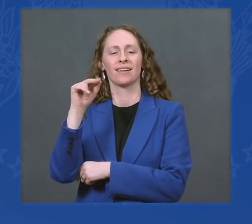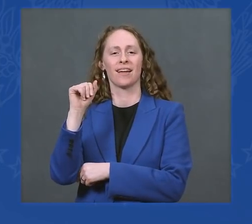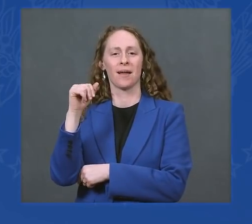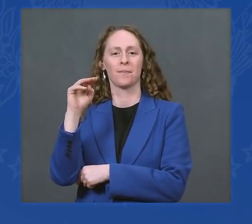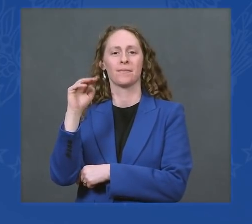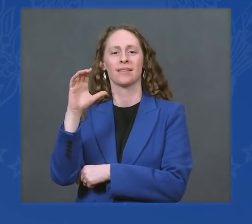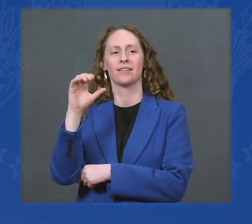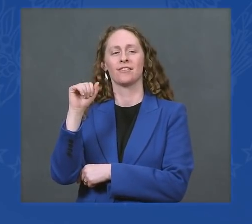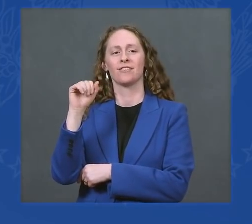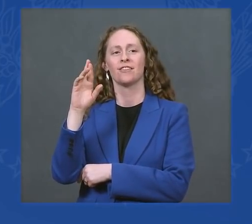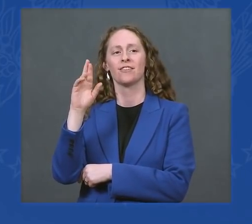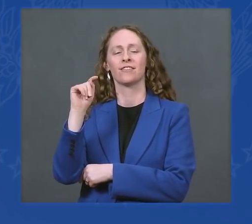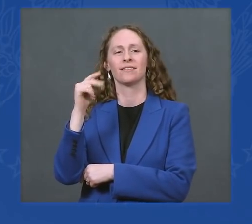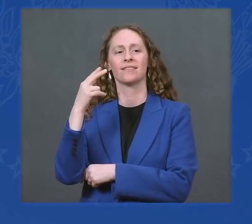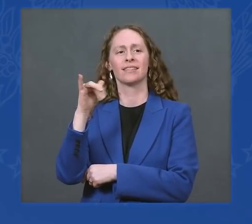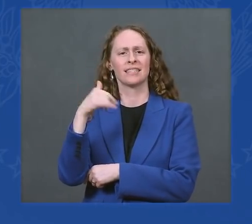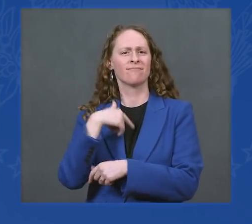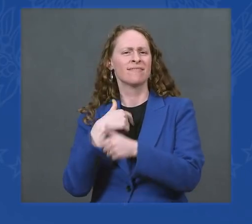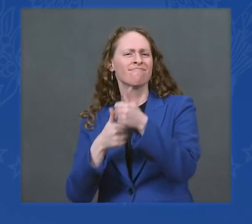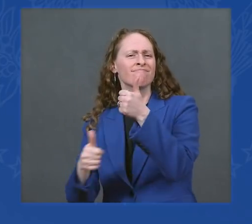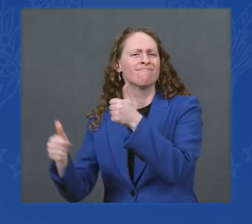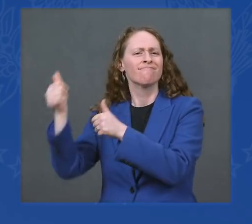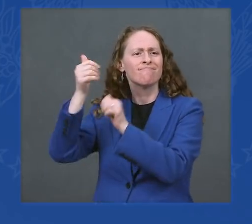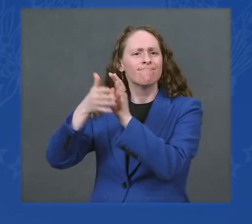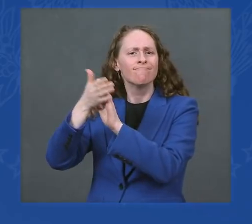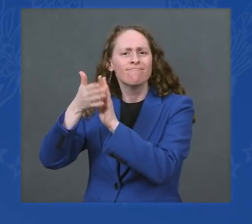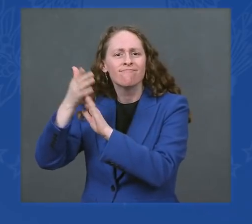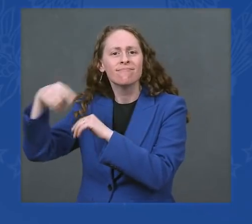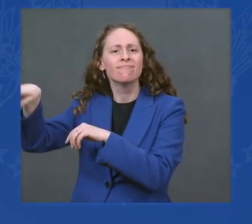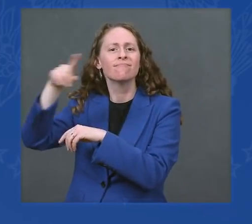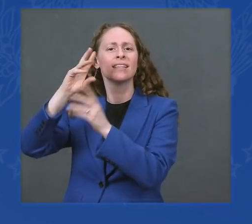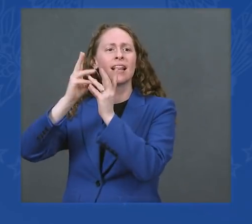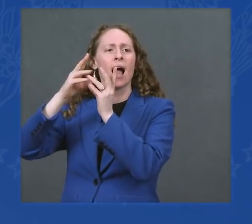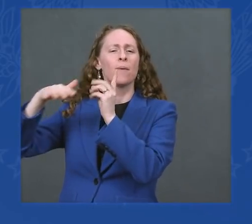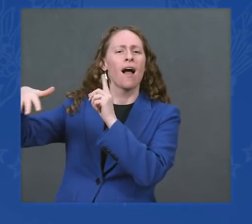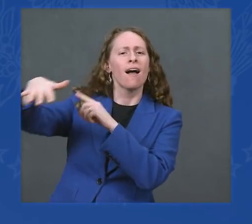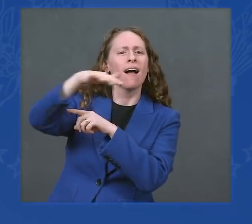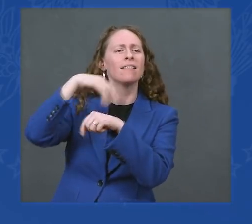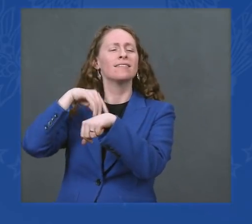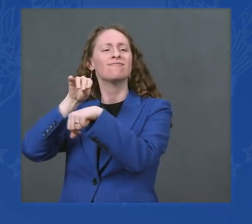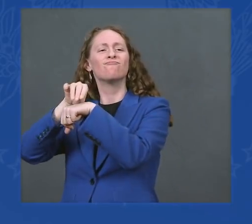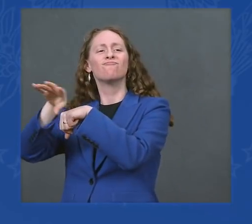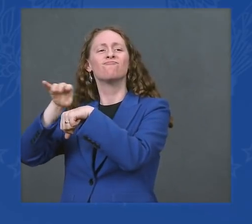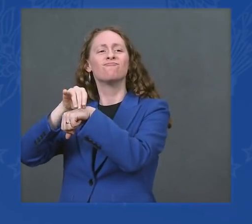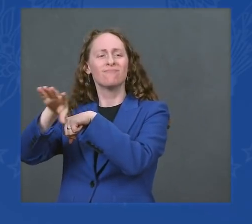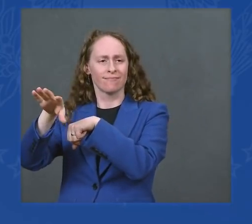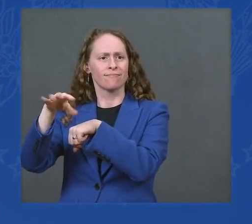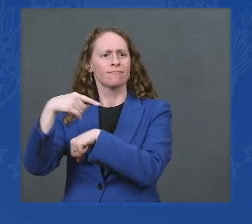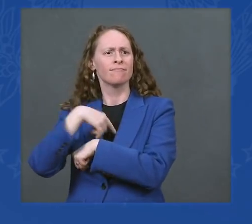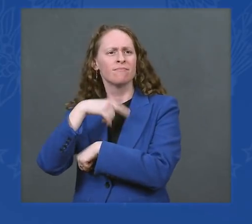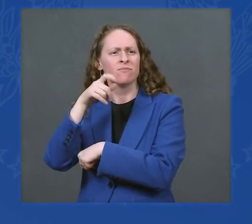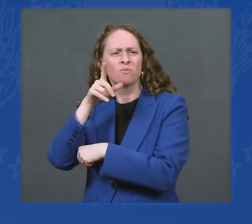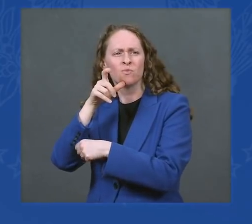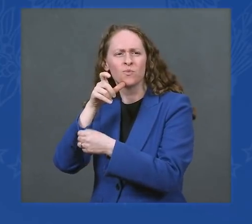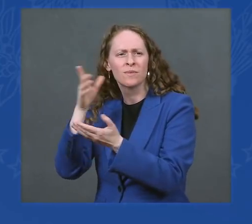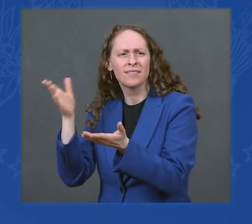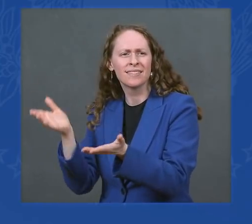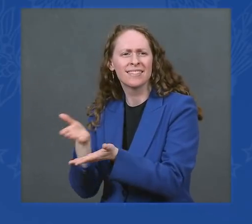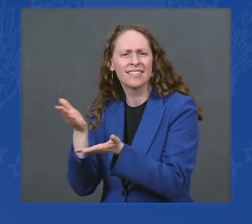and on the stage, I am joined by Senator Granholm from the Department of Energy. I'm sorry, Secretary Granholm from the Government